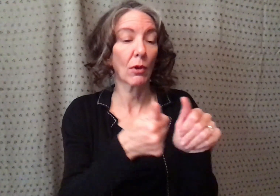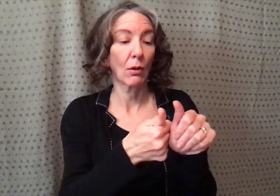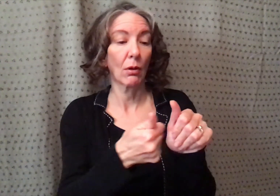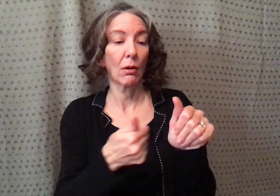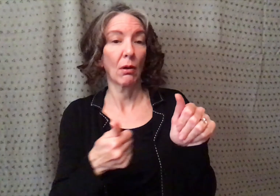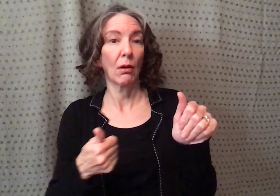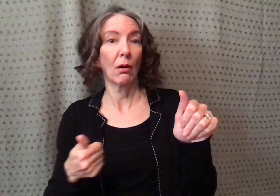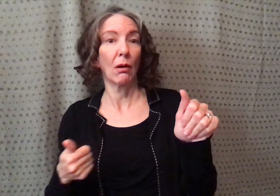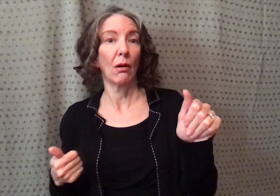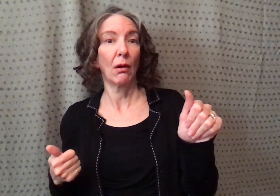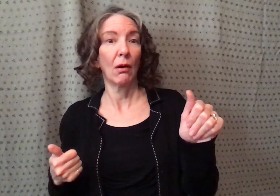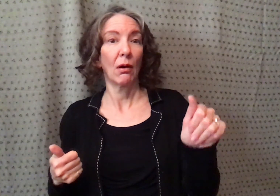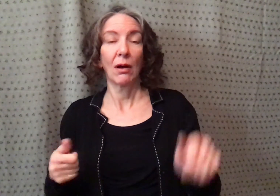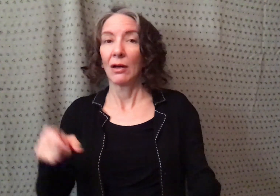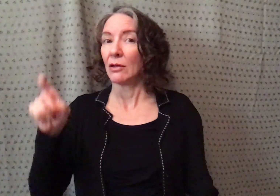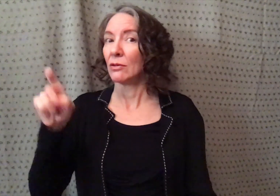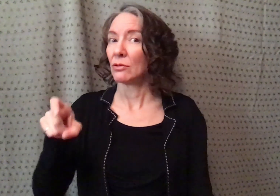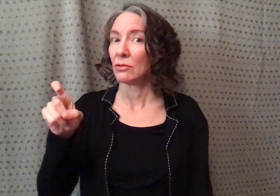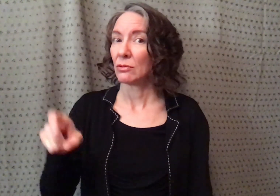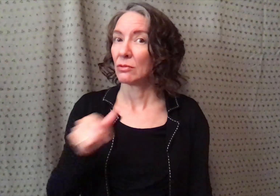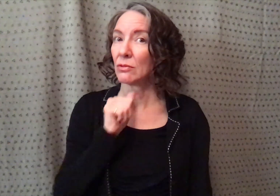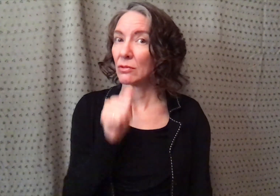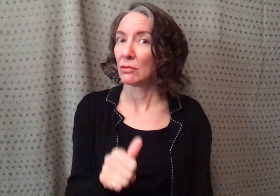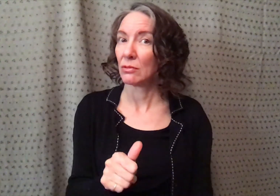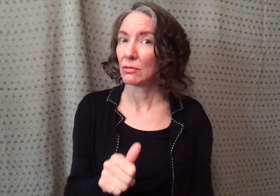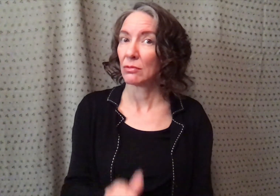Homework fall behind, you should not.